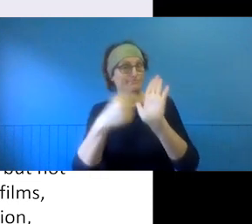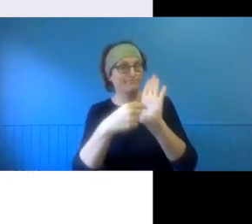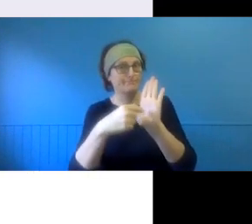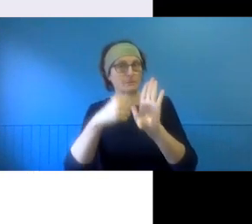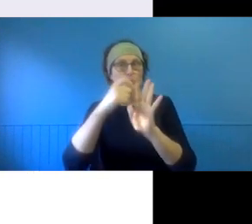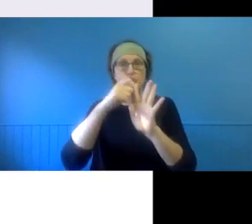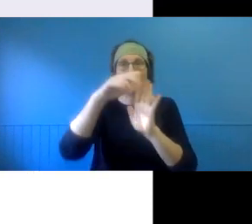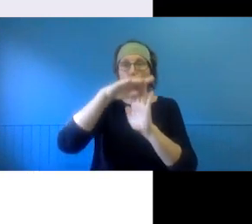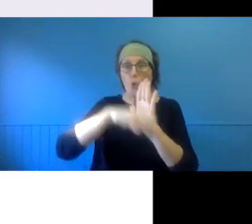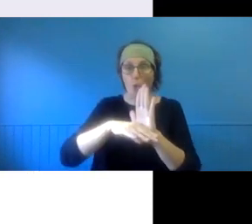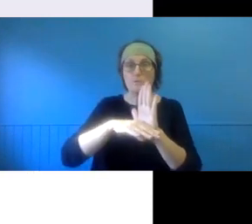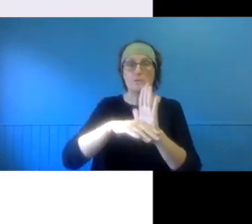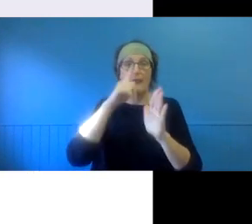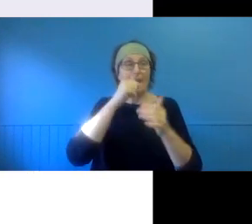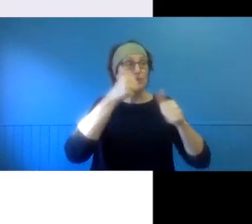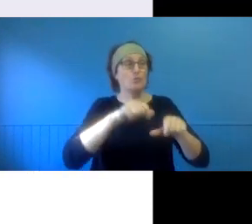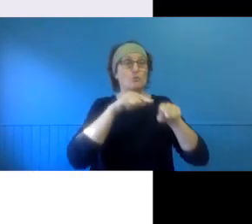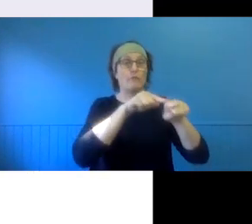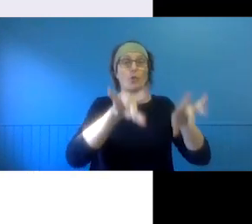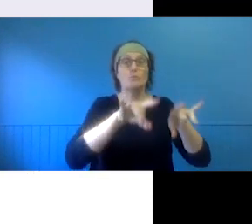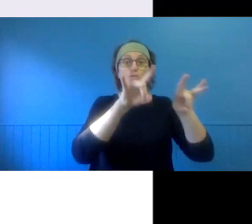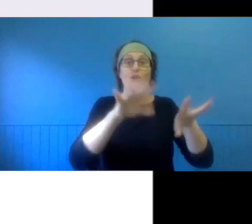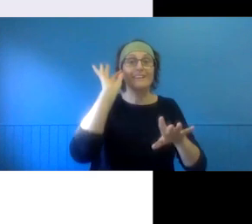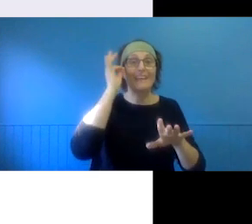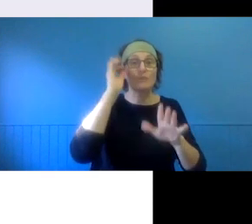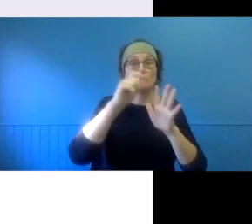use the Australia Council one. The one I'm showing now is an example of